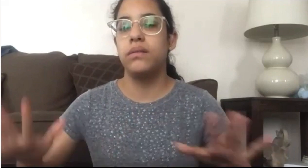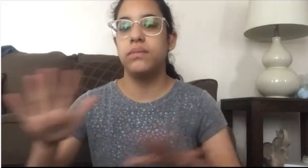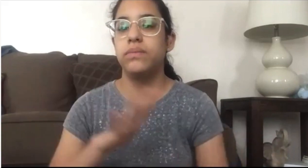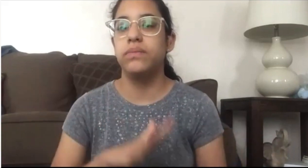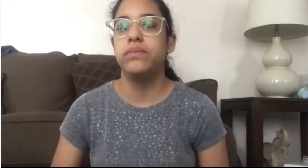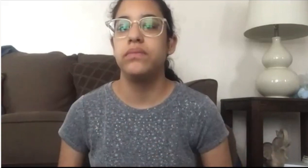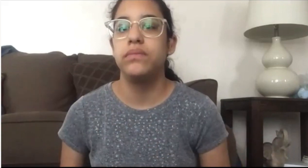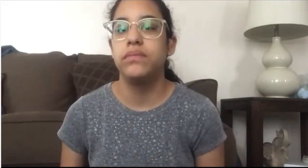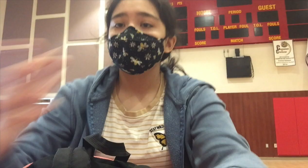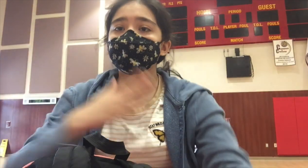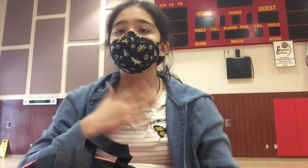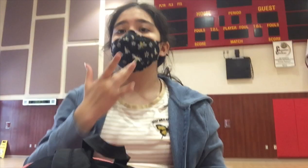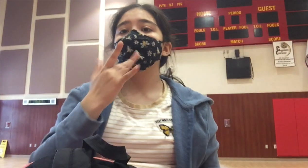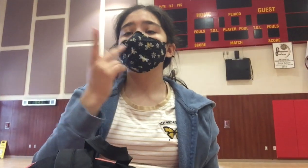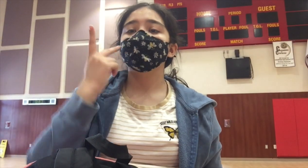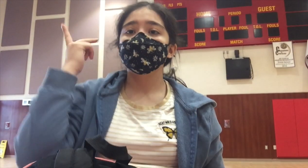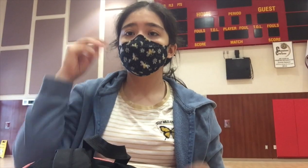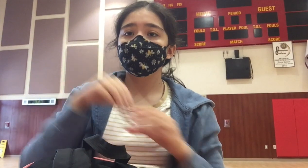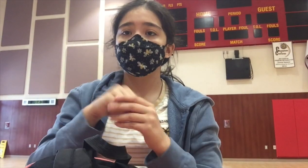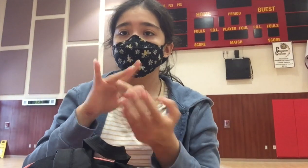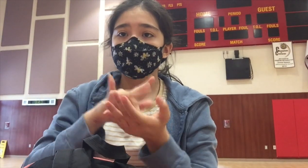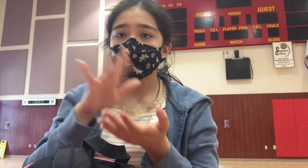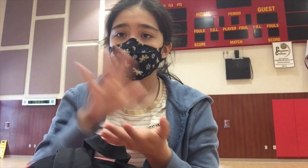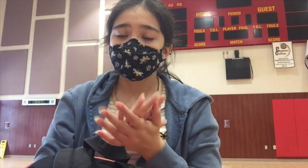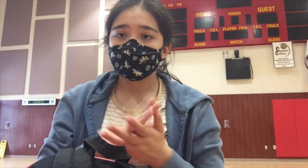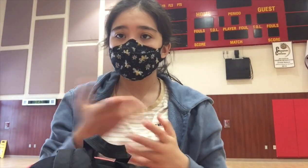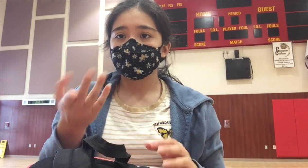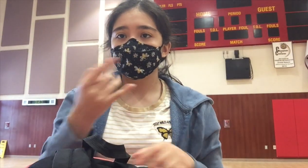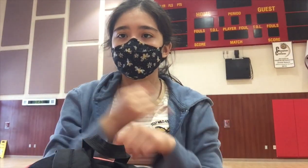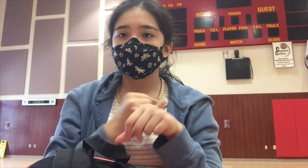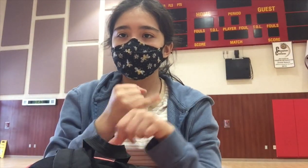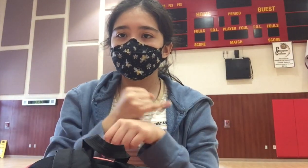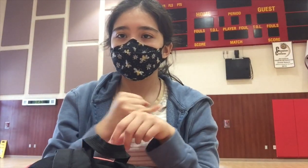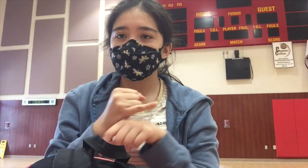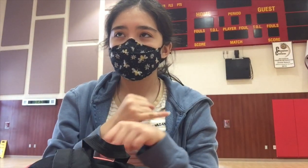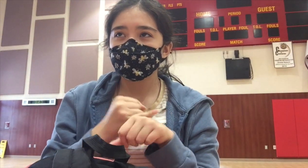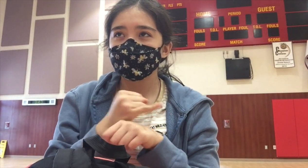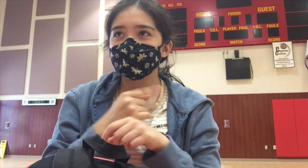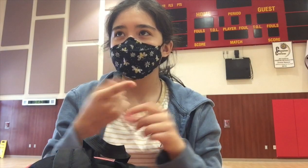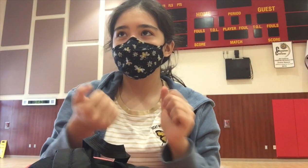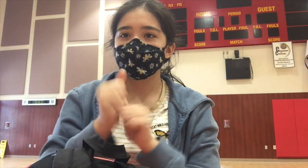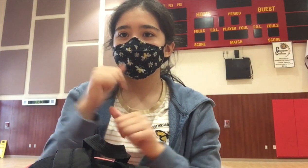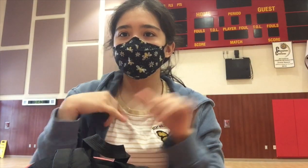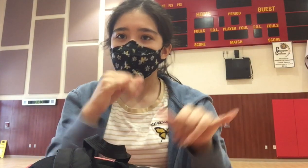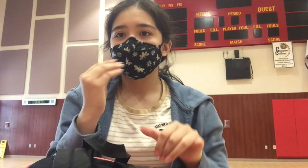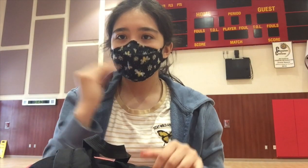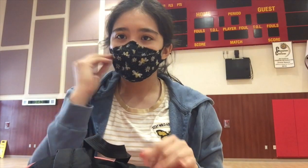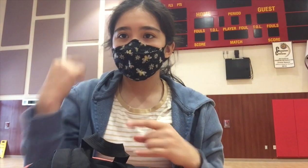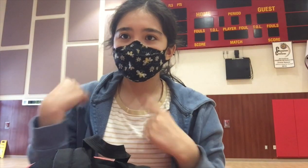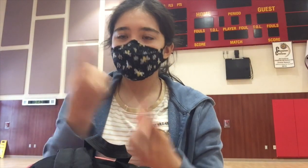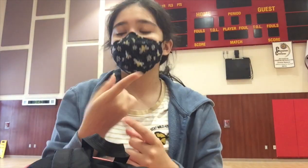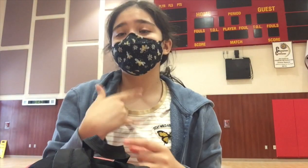I enjoyed just at the playground. My favorite memory for middle school is Catalina Island.